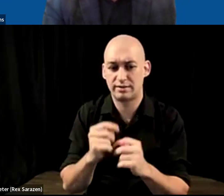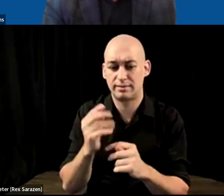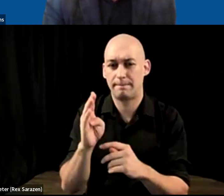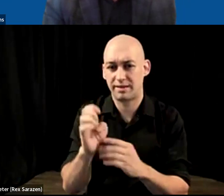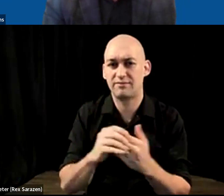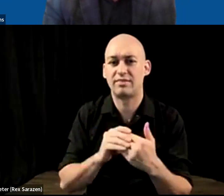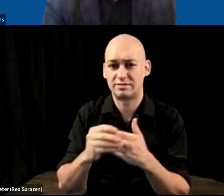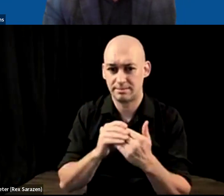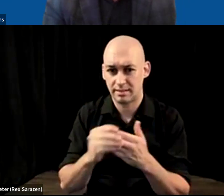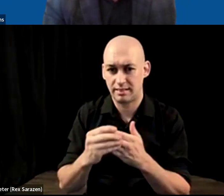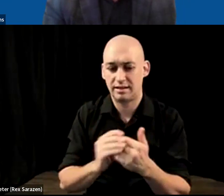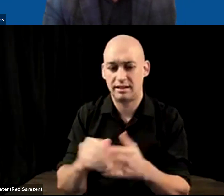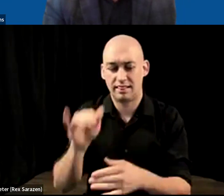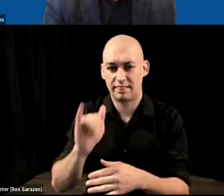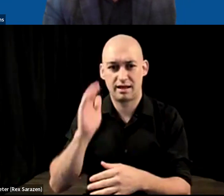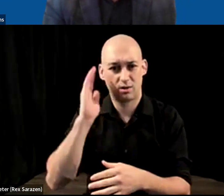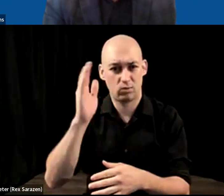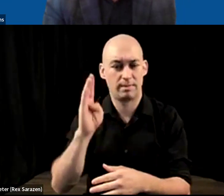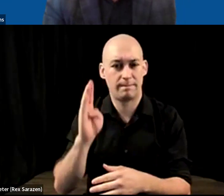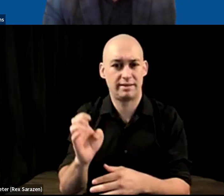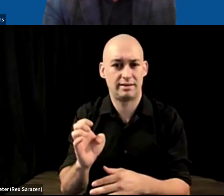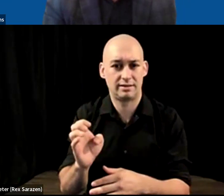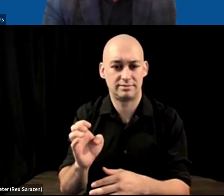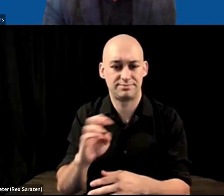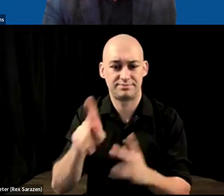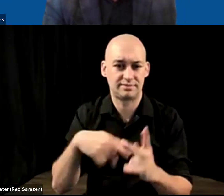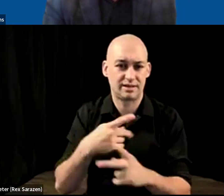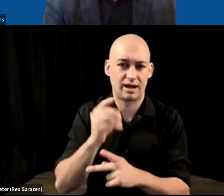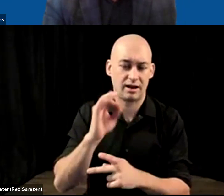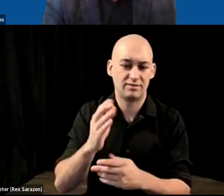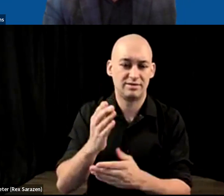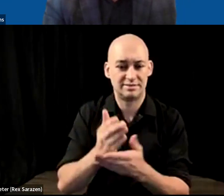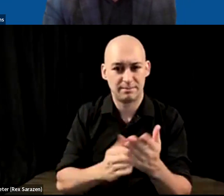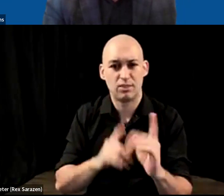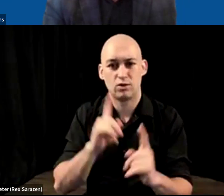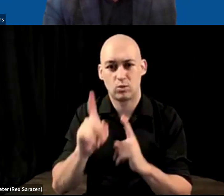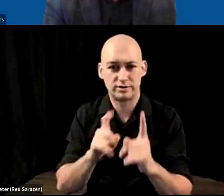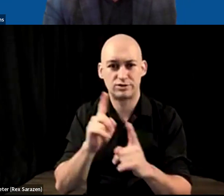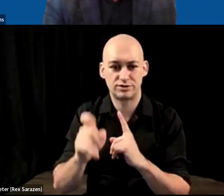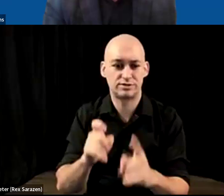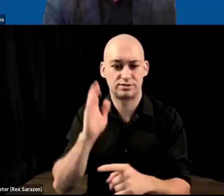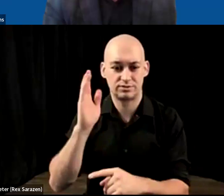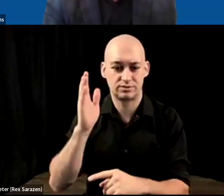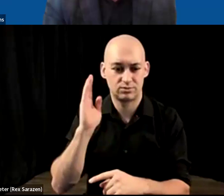And actually, that's going to be kind of some of the questions that we're going to ask folks